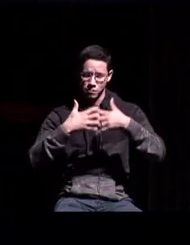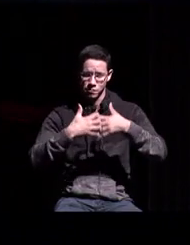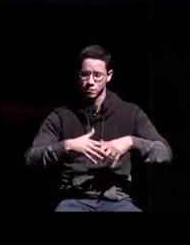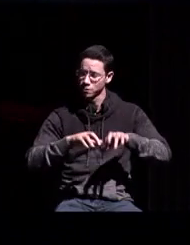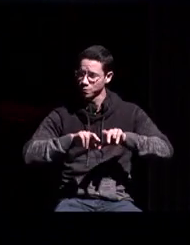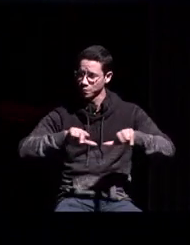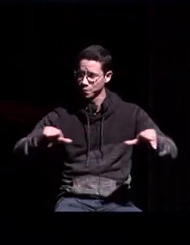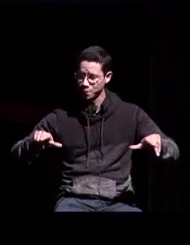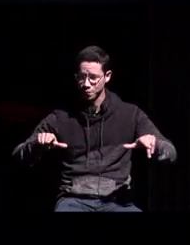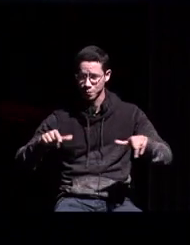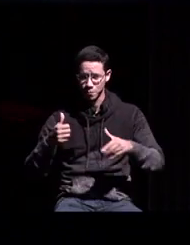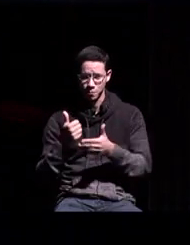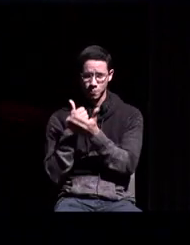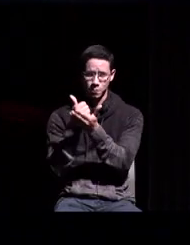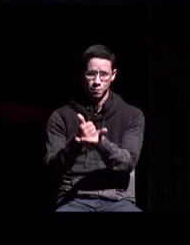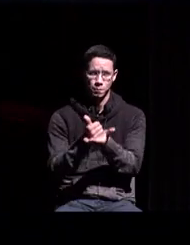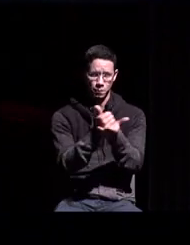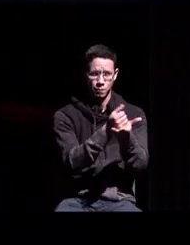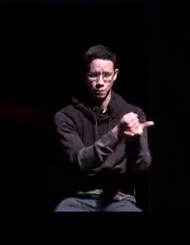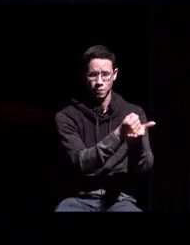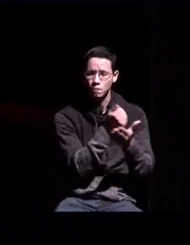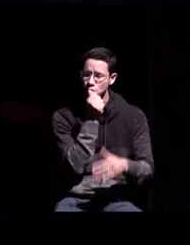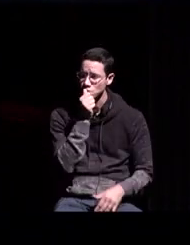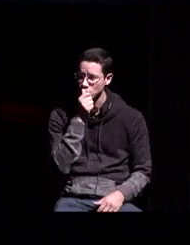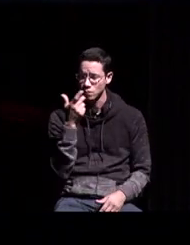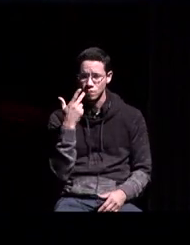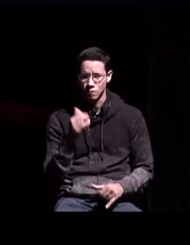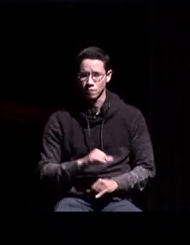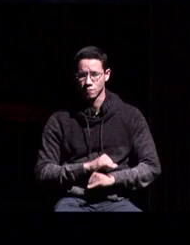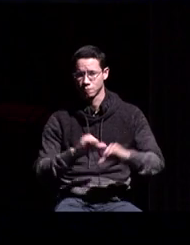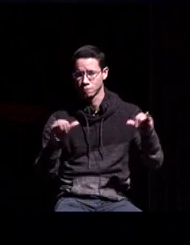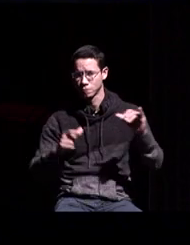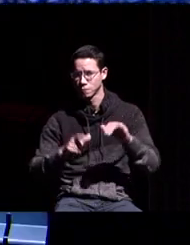the transportation sectors as I had said before.